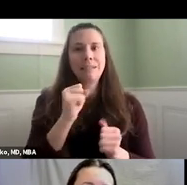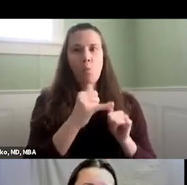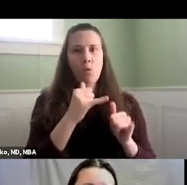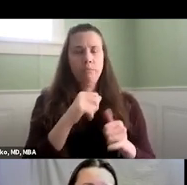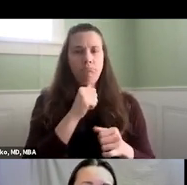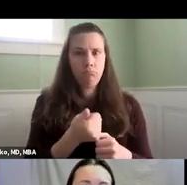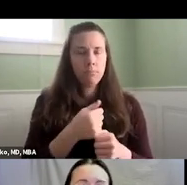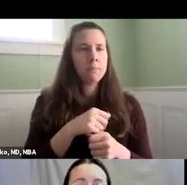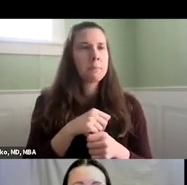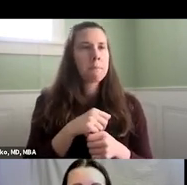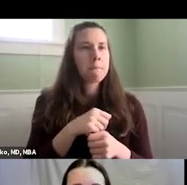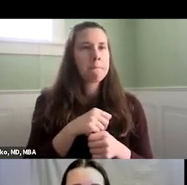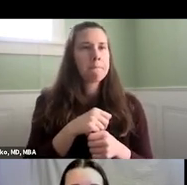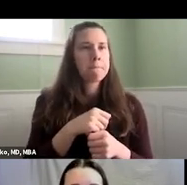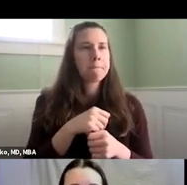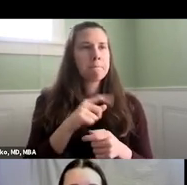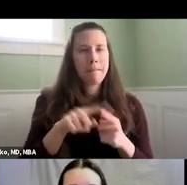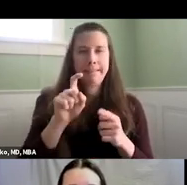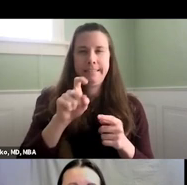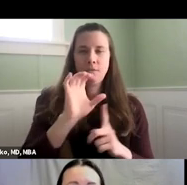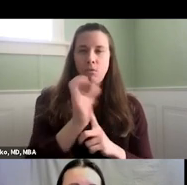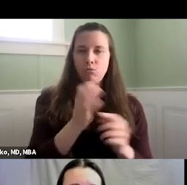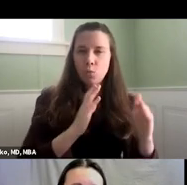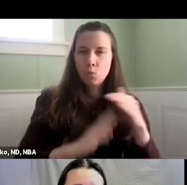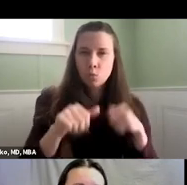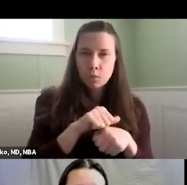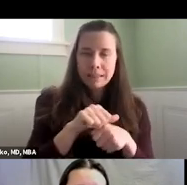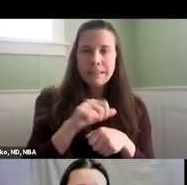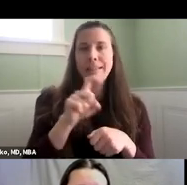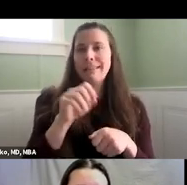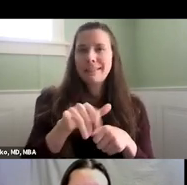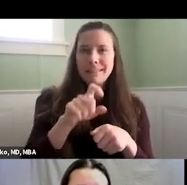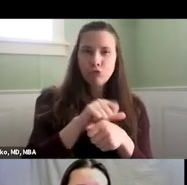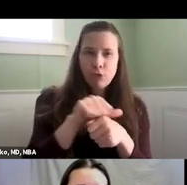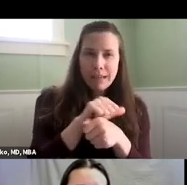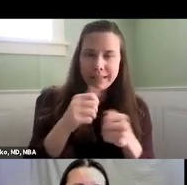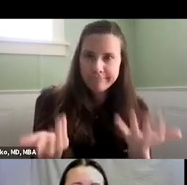disabled patients to find practitioners with the same disability identity as them, that